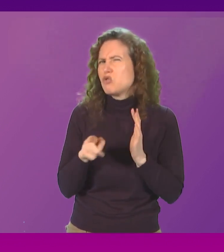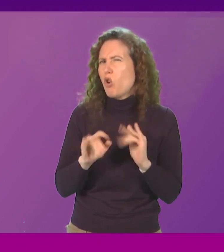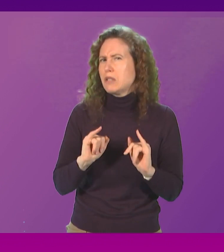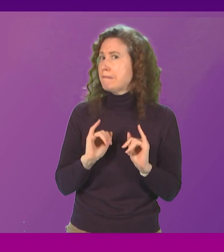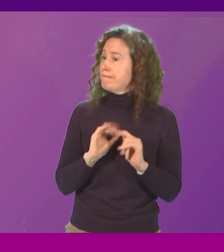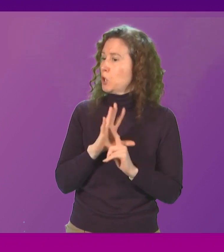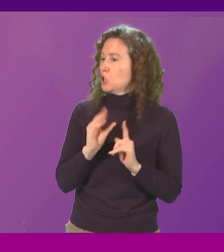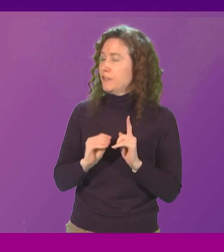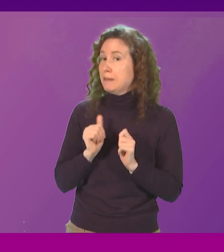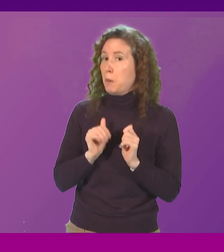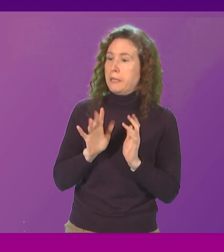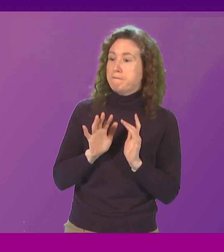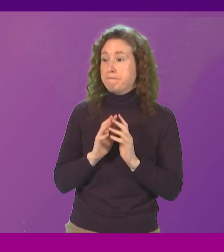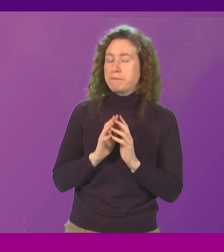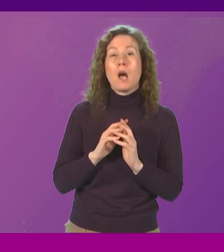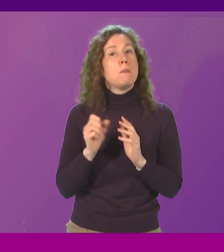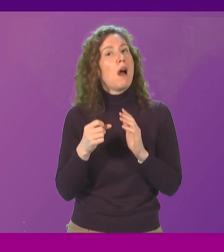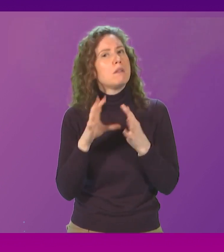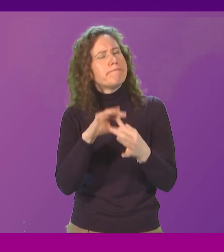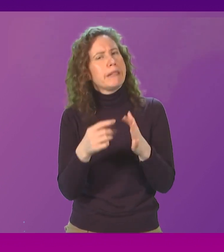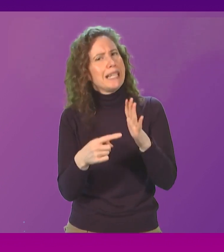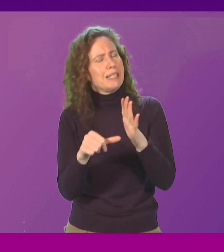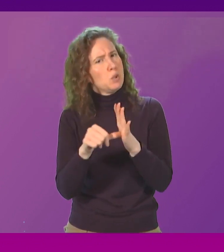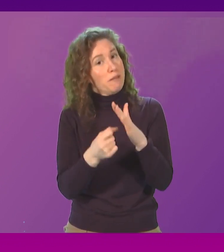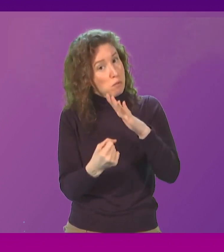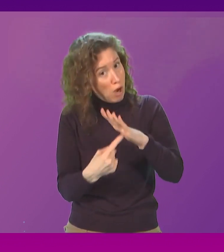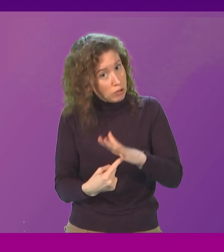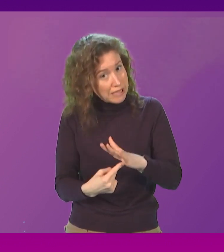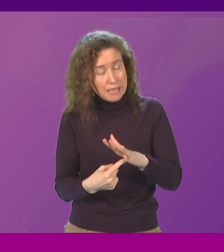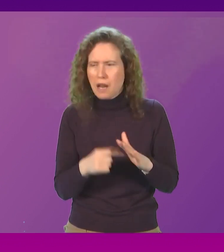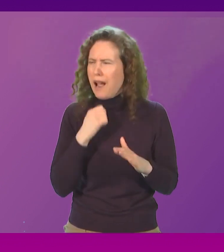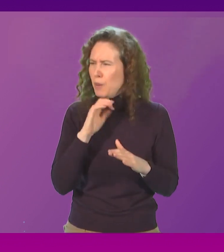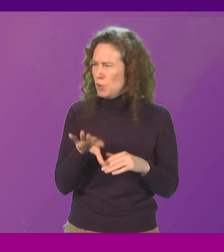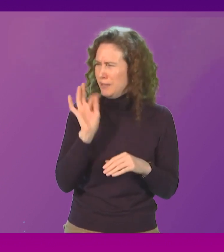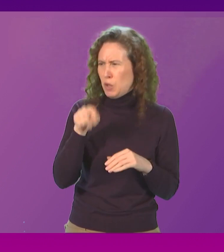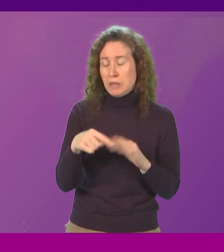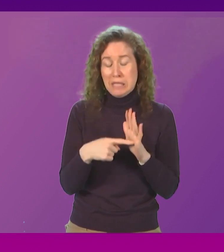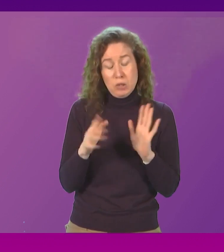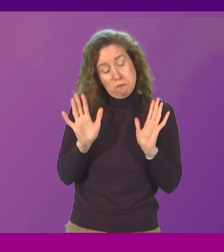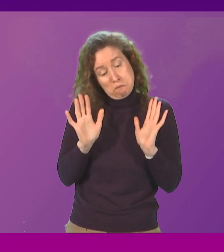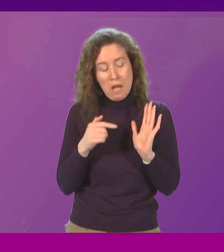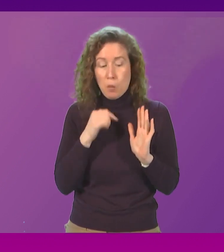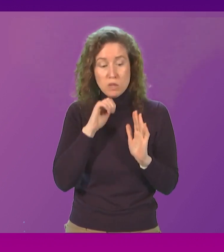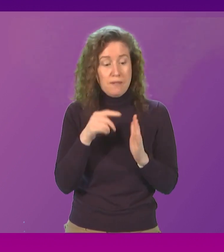These are not the issues that I would have chosen to ask about today, but Douglas Ross has chosen them.